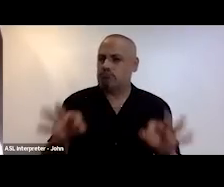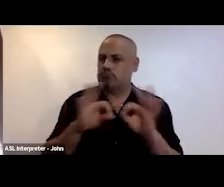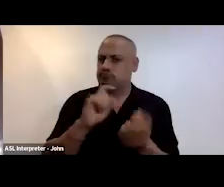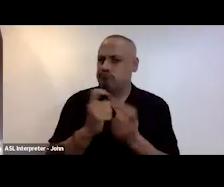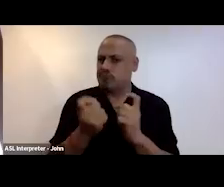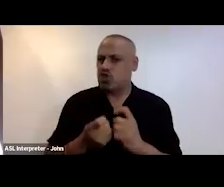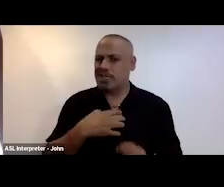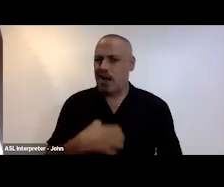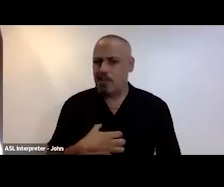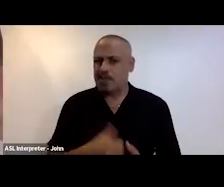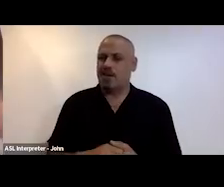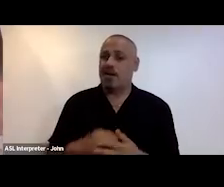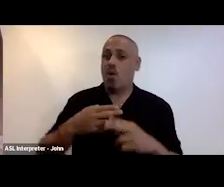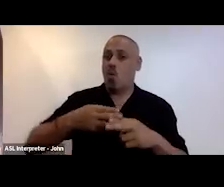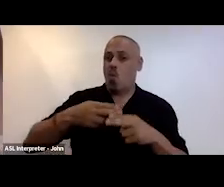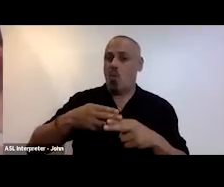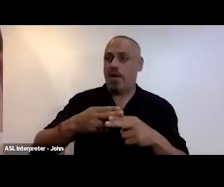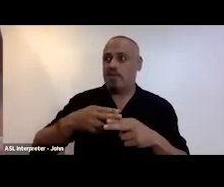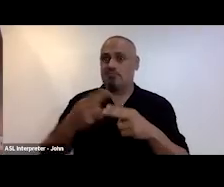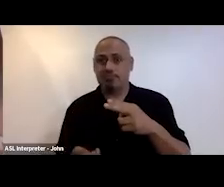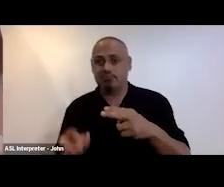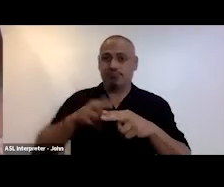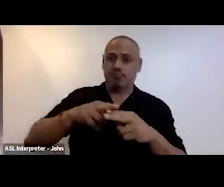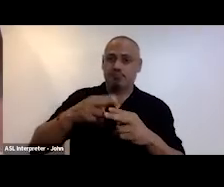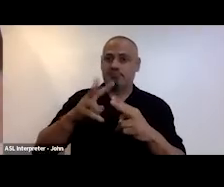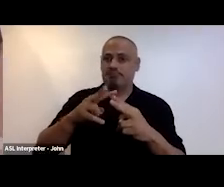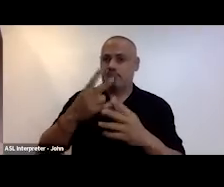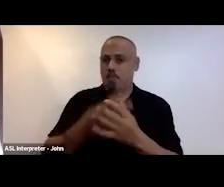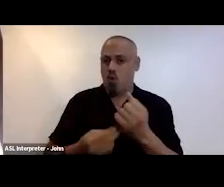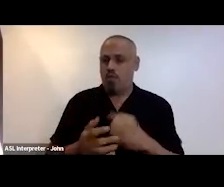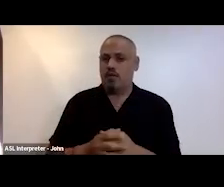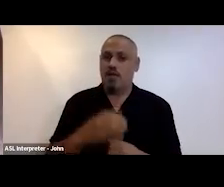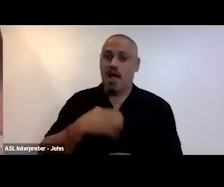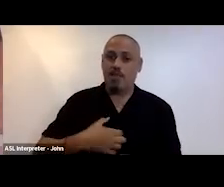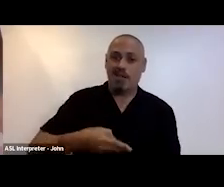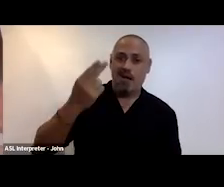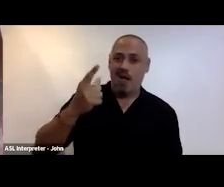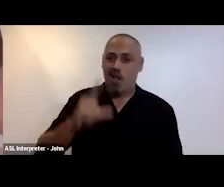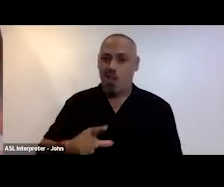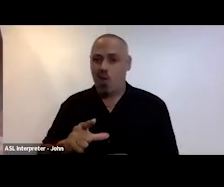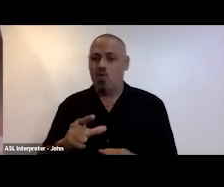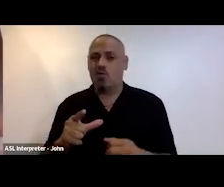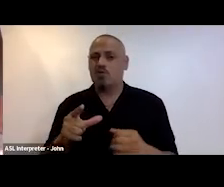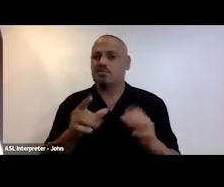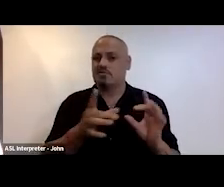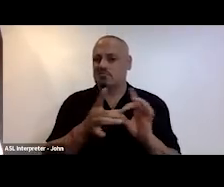in appetite or weight in either direction, either appetite really high or appetite really low, and then corresponding weight changes.